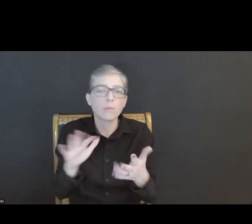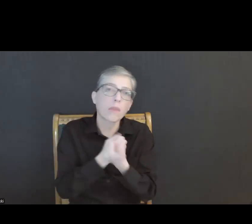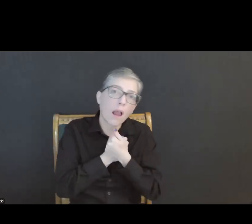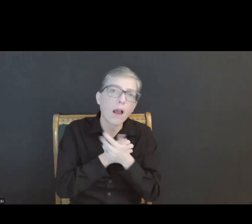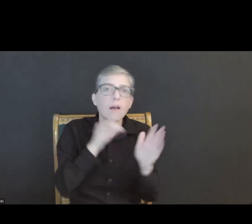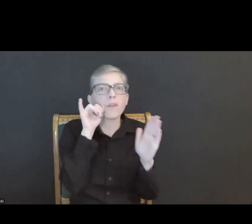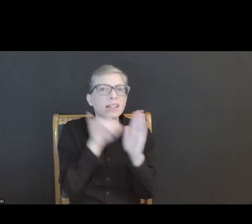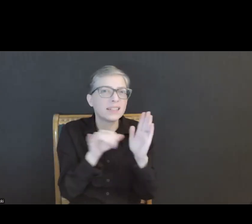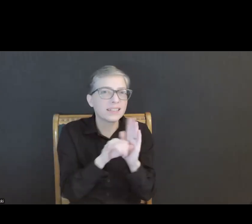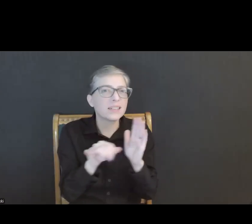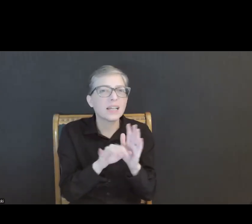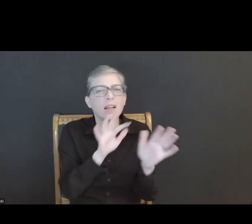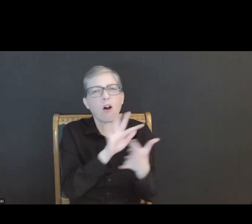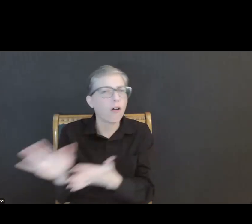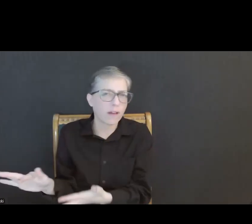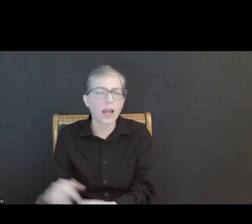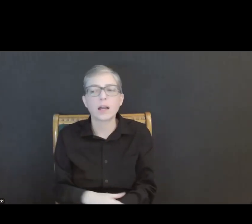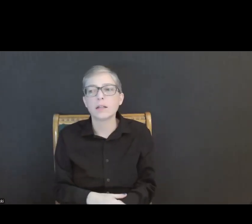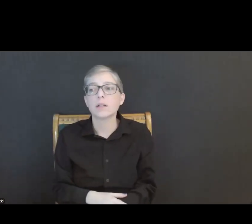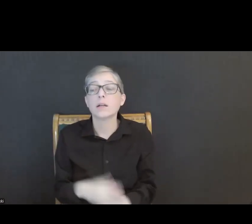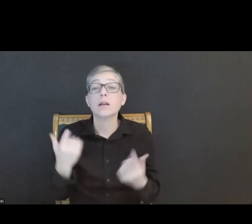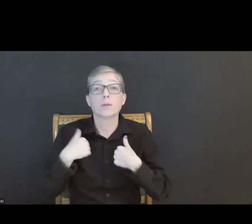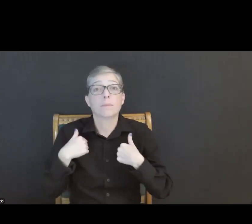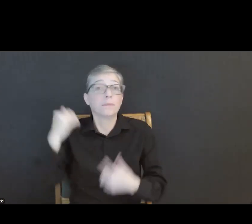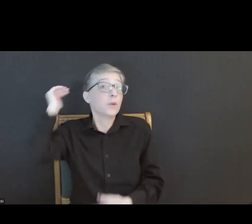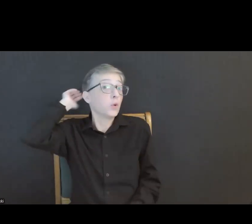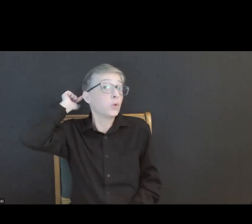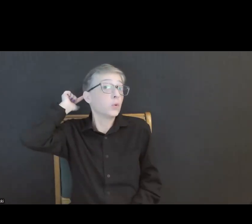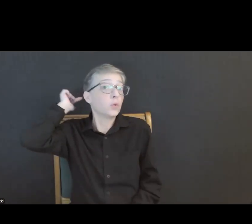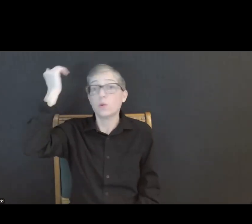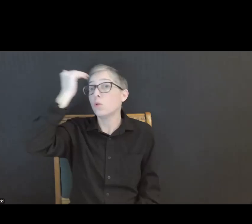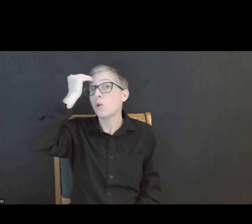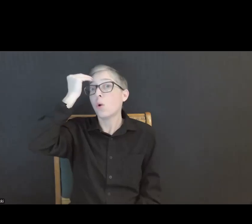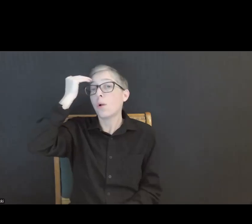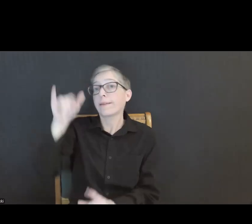being aware of that going through the process of having you know um detailed conversations